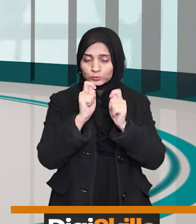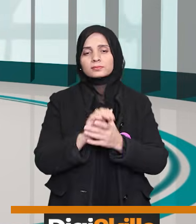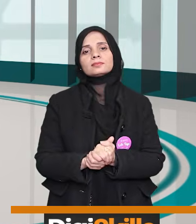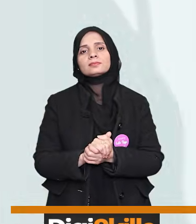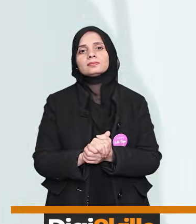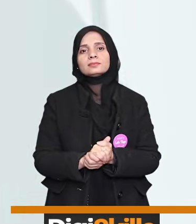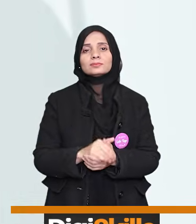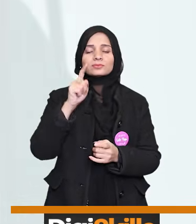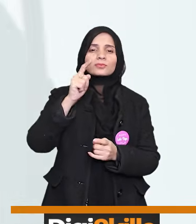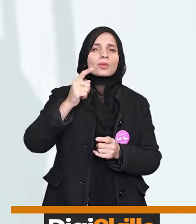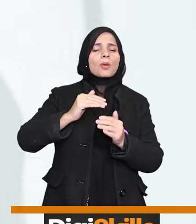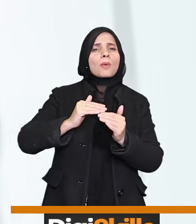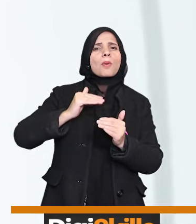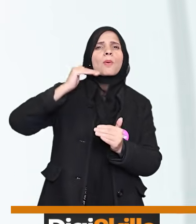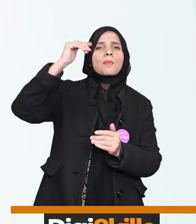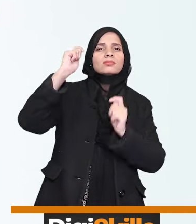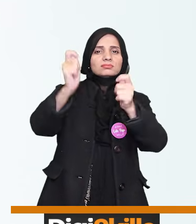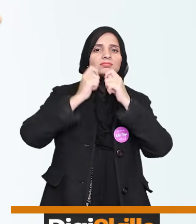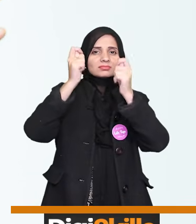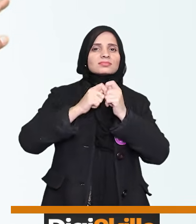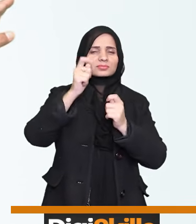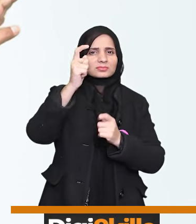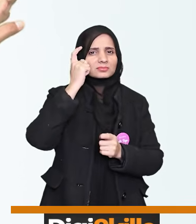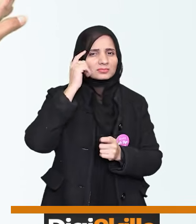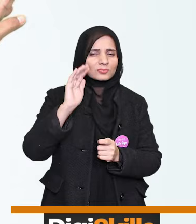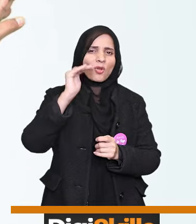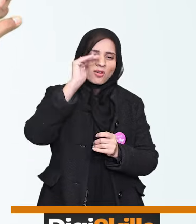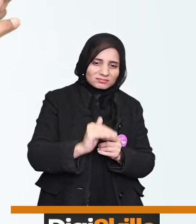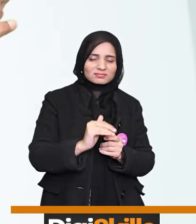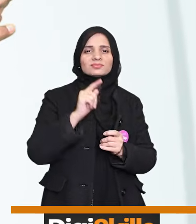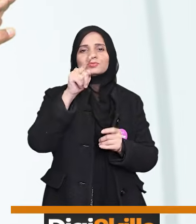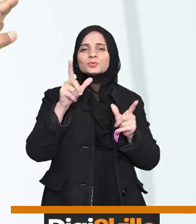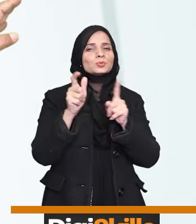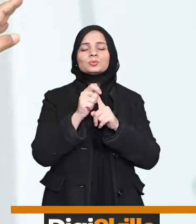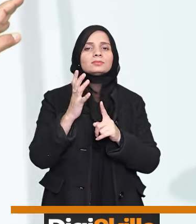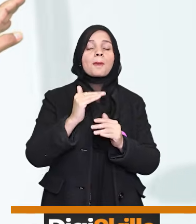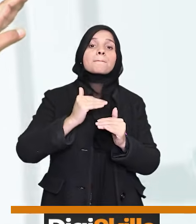If you are the horse of a big race, then small platform won’t matter to you,